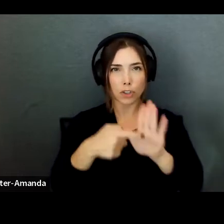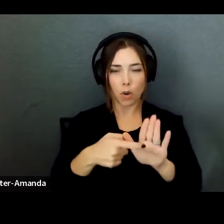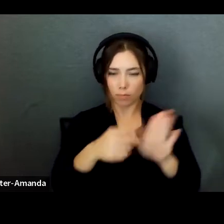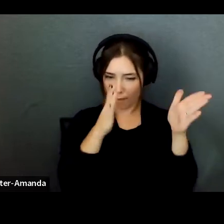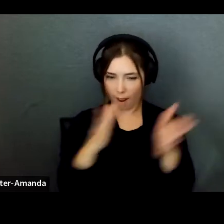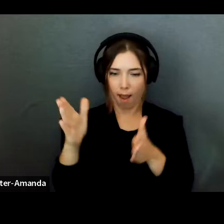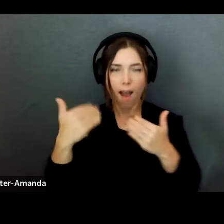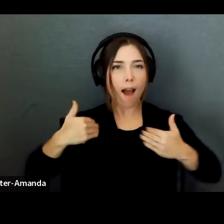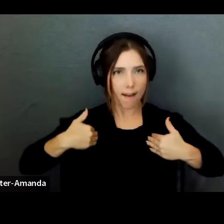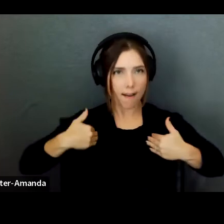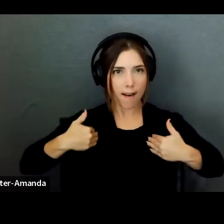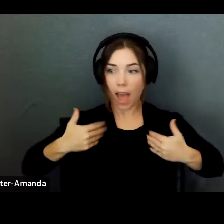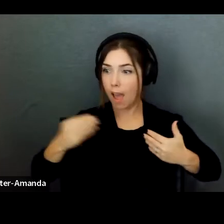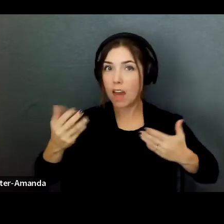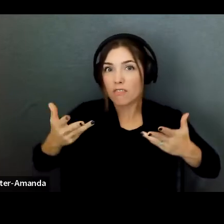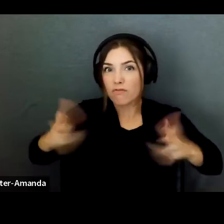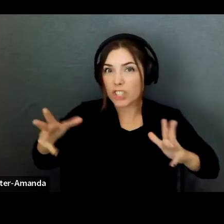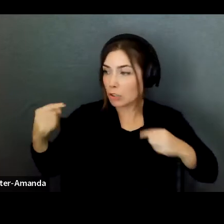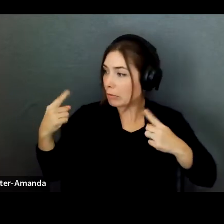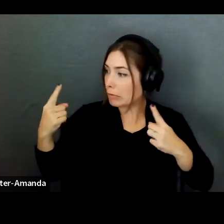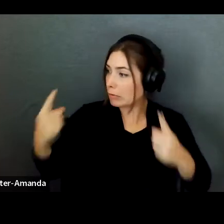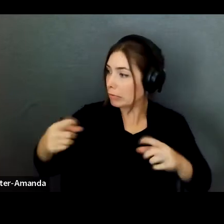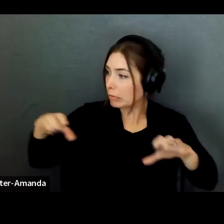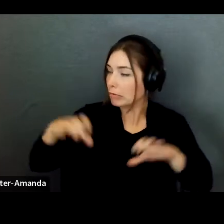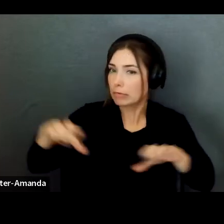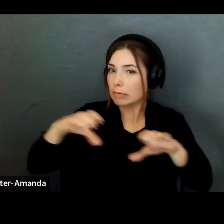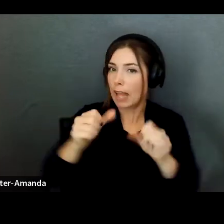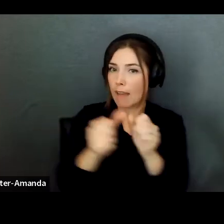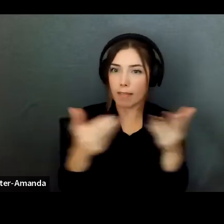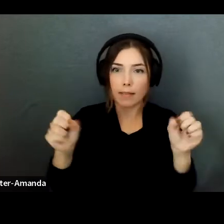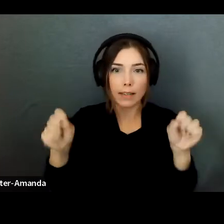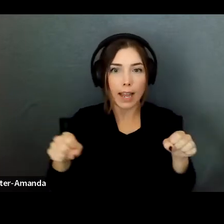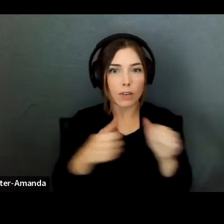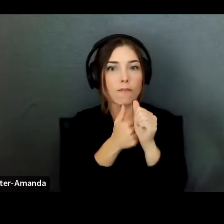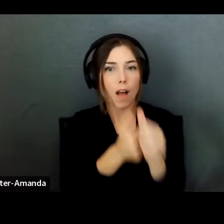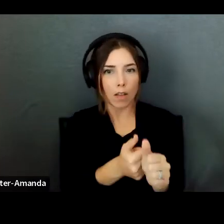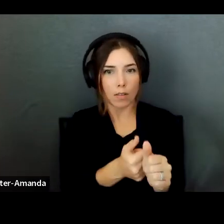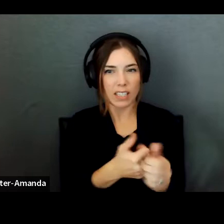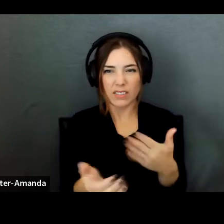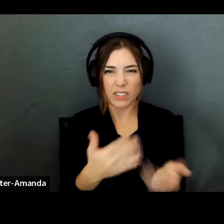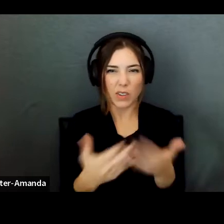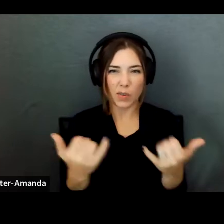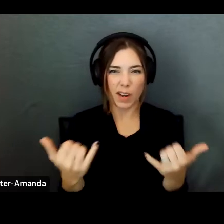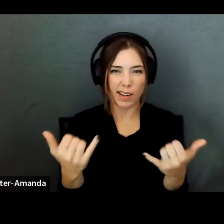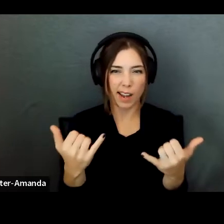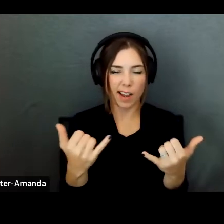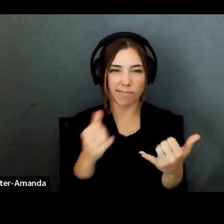they can to adhere to these requirements and they are not falling short and their plans is how they will get there.